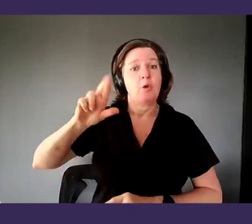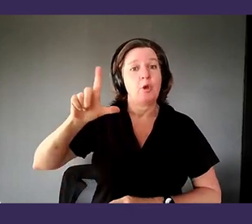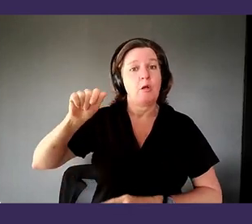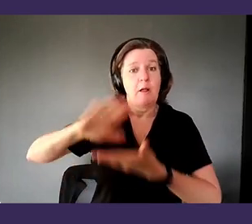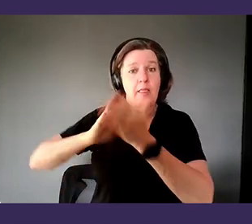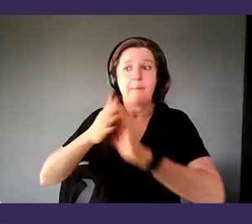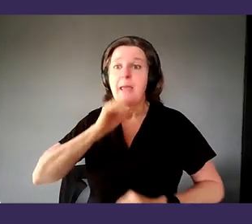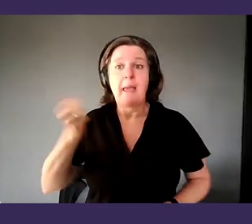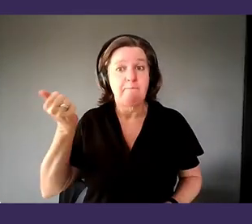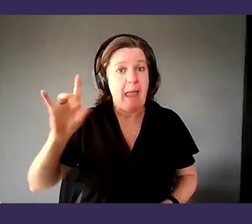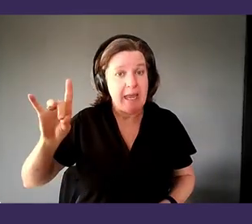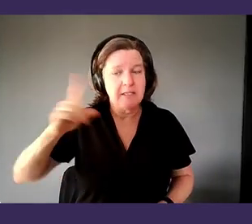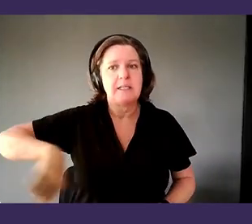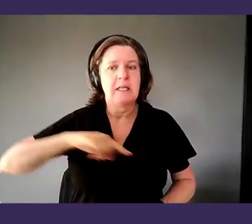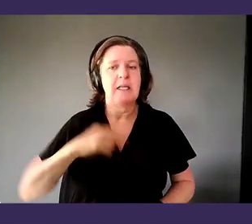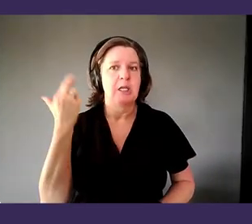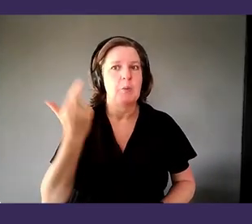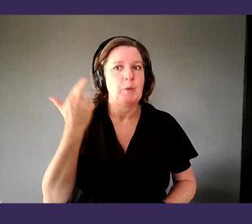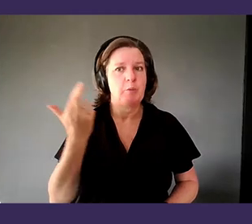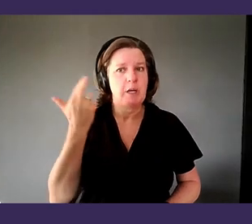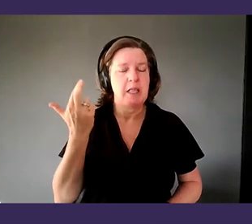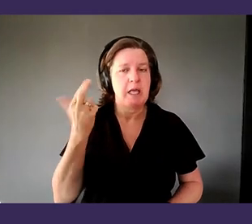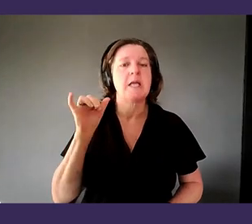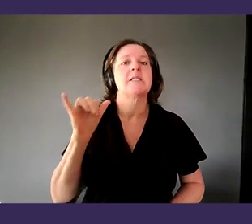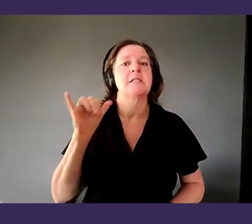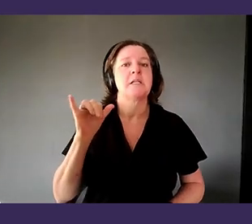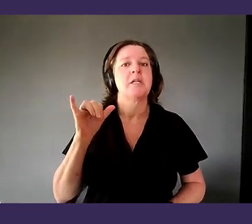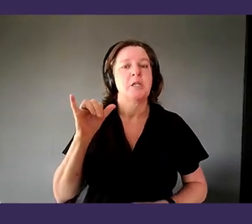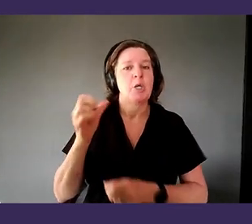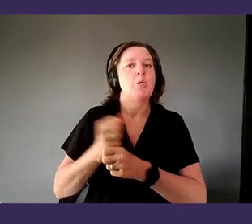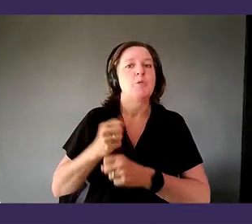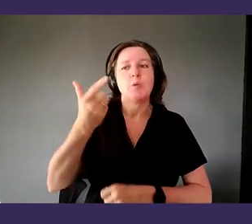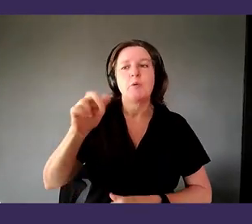we realized that in order to get guardianship, she would have to give up all of her rights.